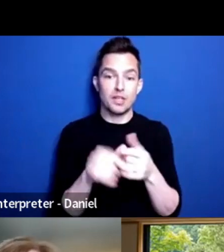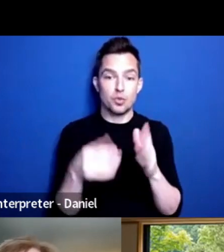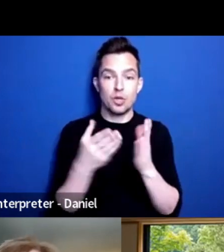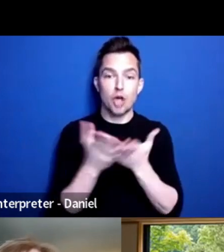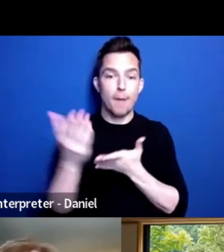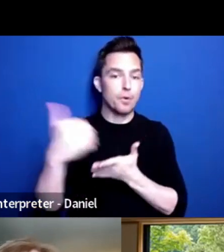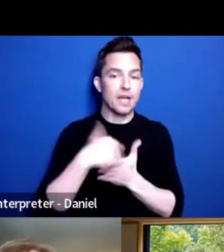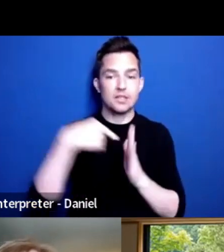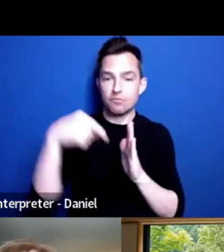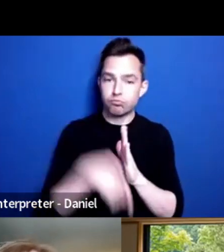services supports.